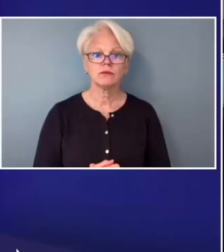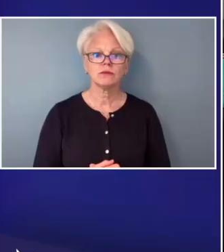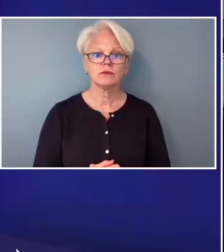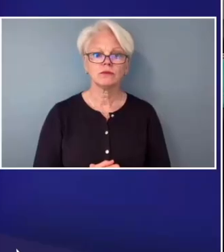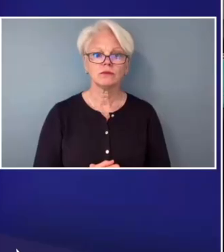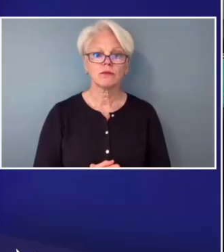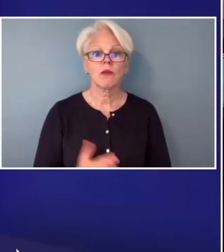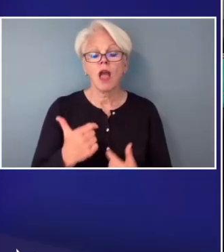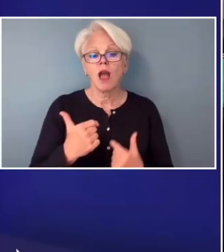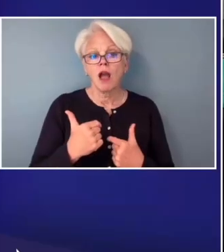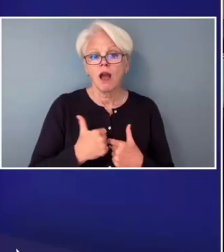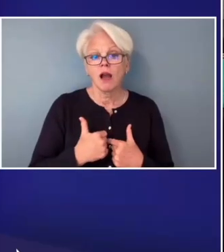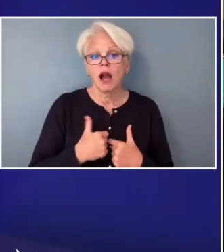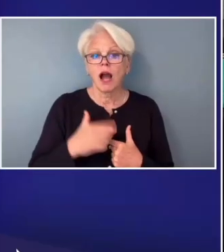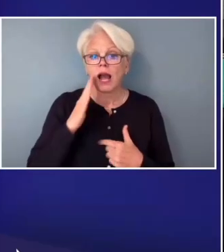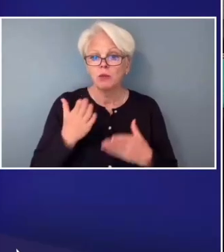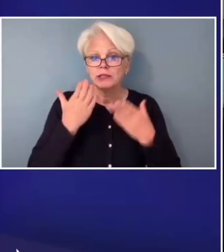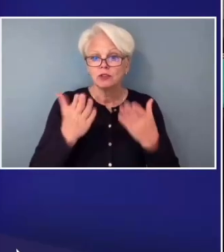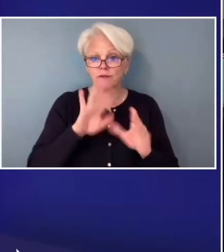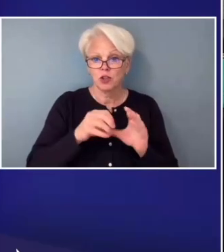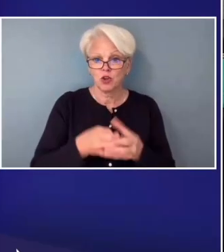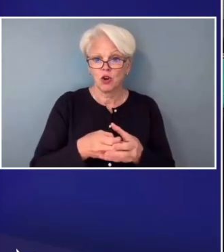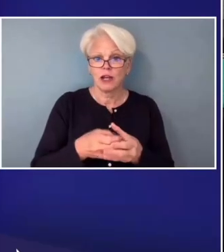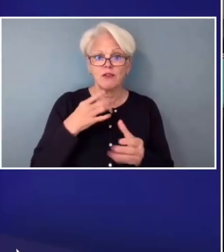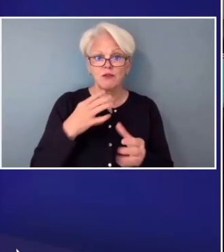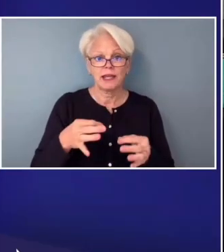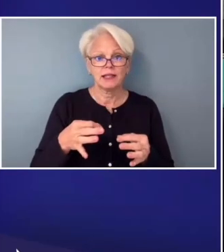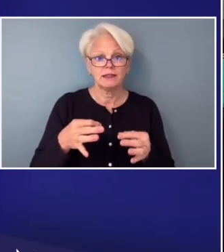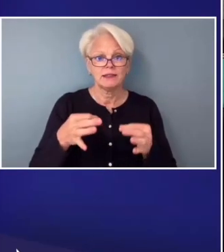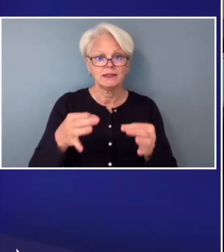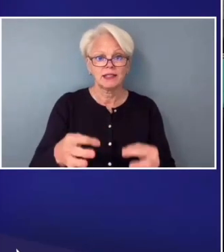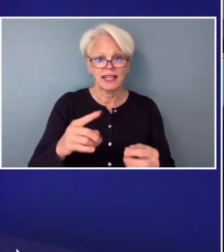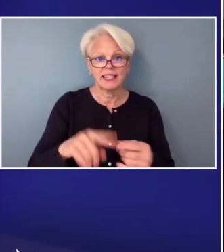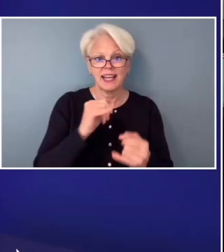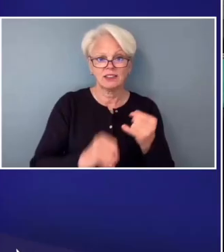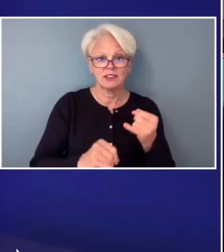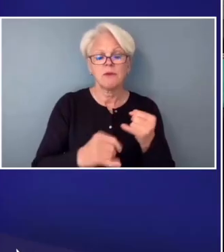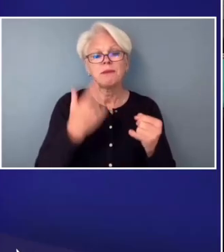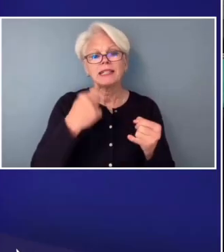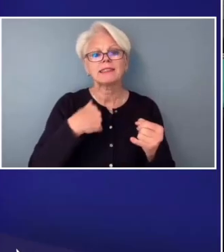suggest on the caucus, if we can delay that perhaps to the end, because I would like to have one more point, I